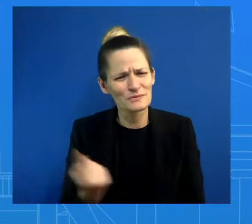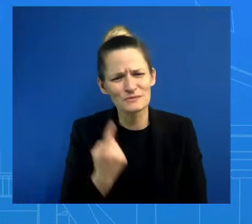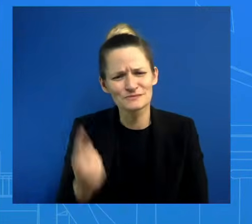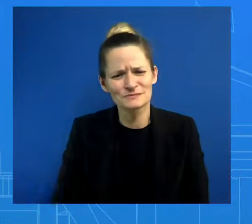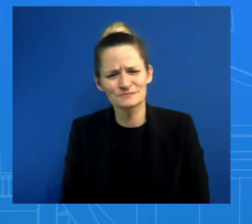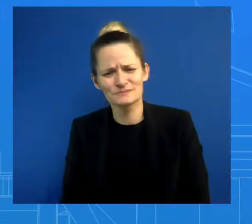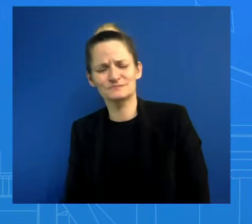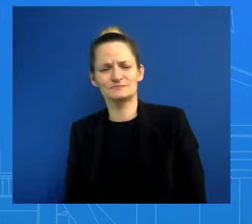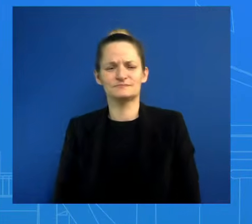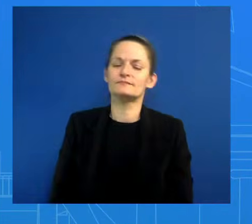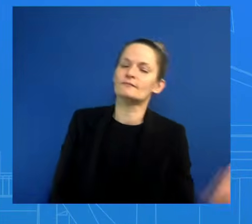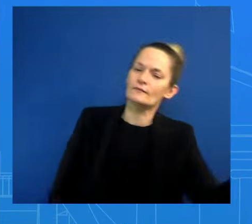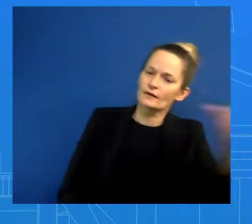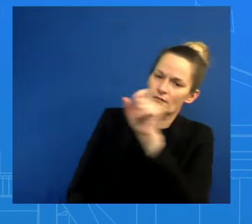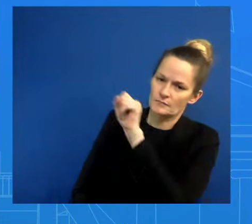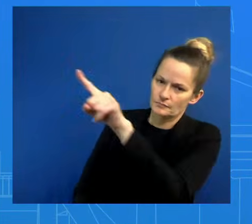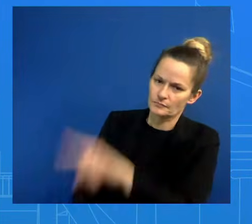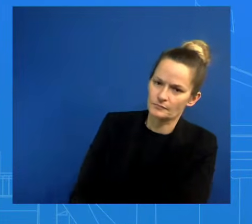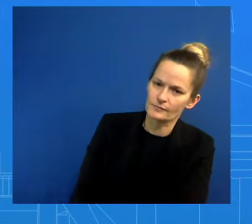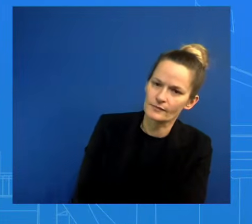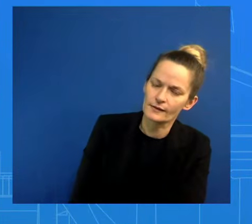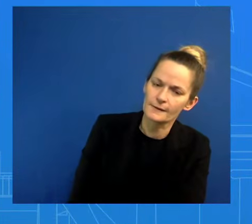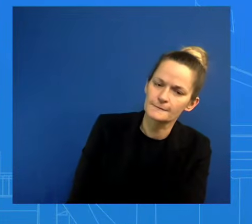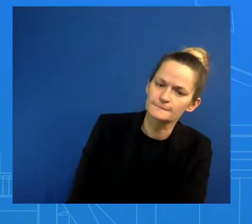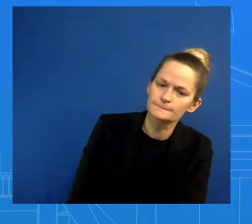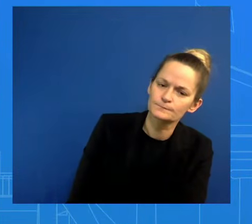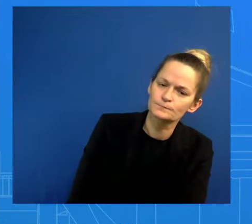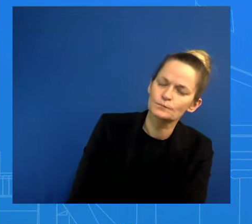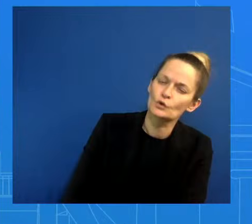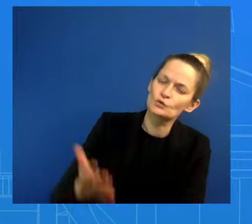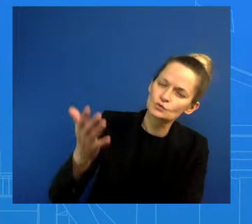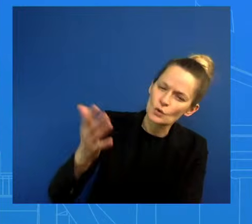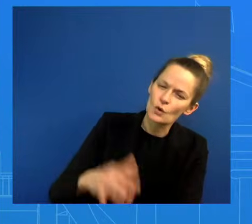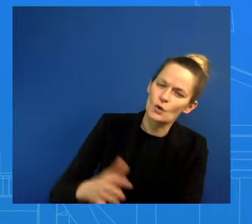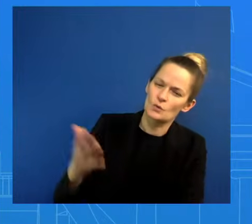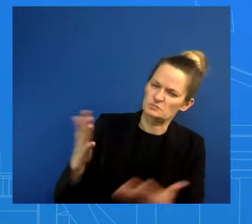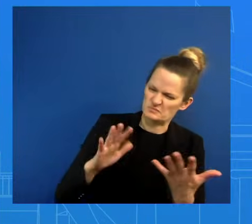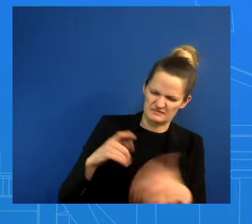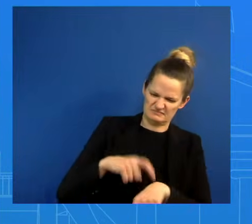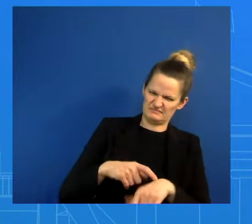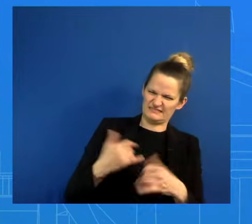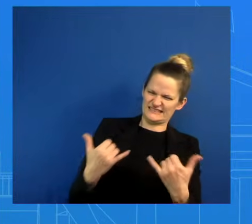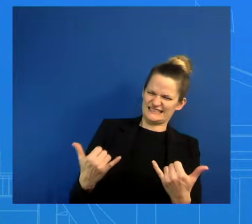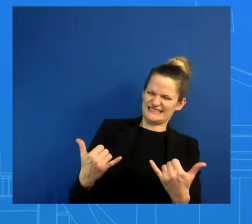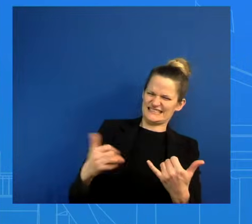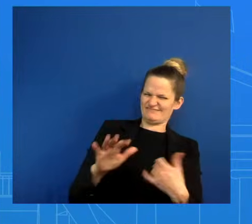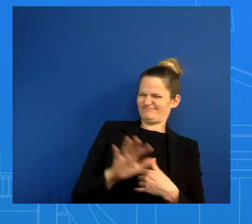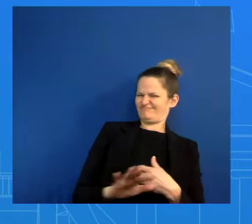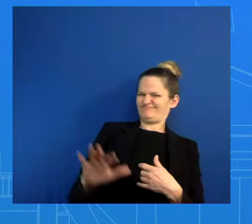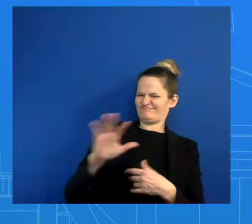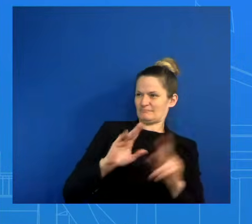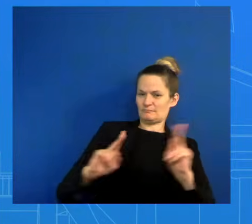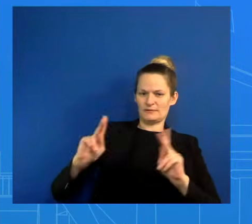where people do start thinking about leaving. Have any members of the President's Cabinet informed him of a decision to leave in the next few months?